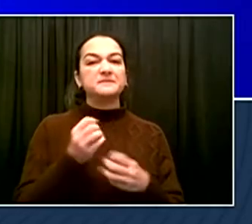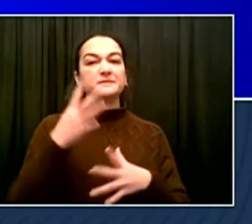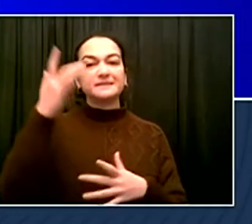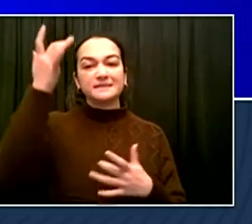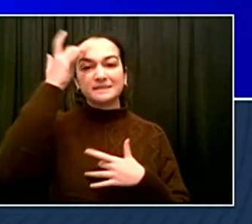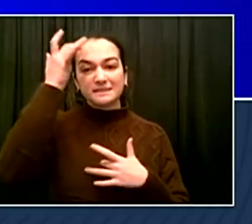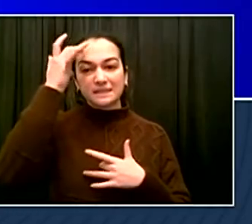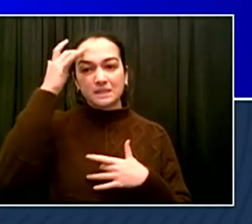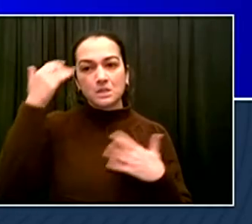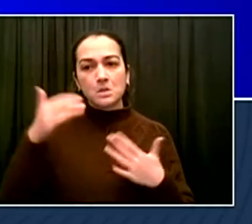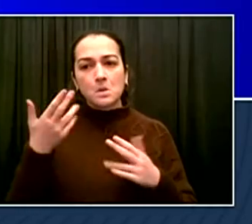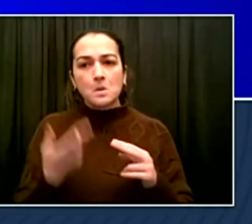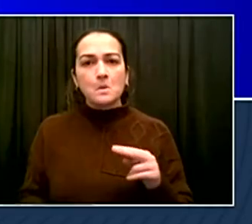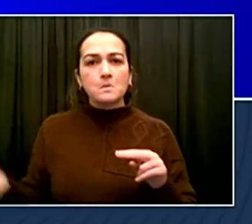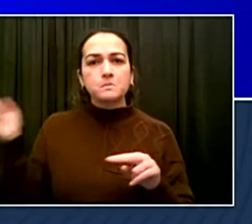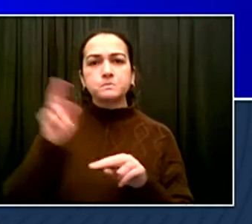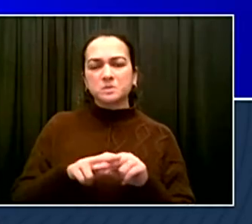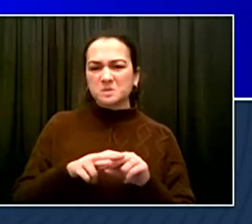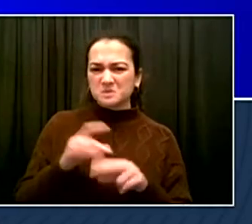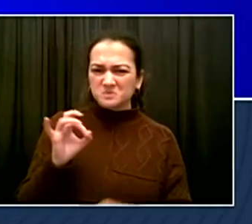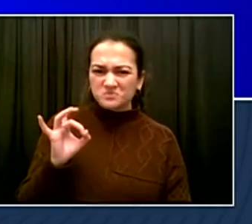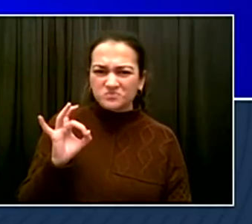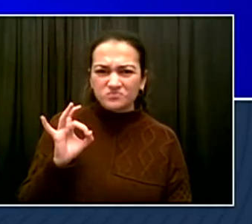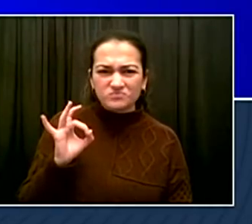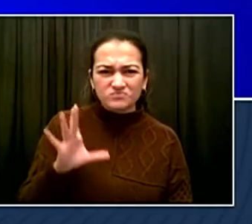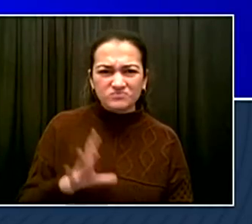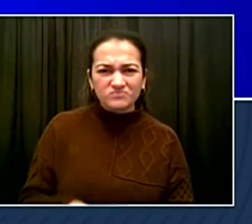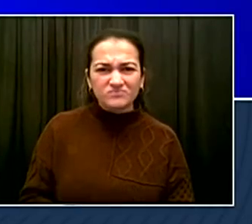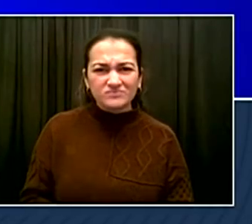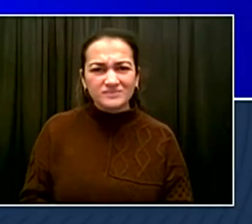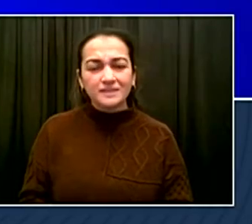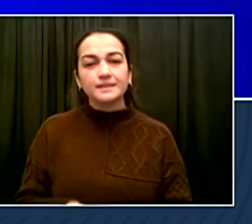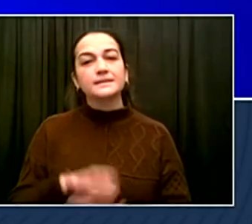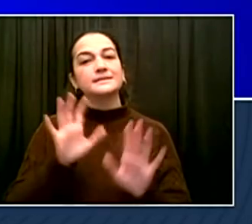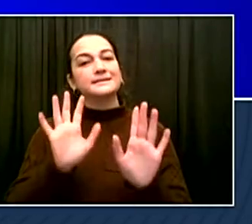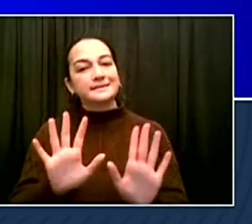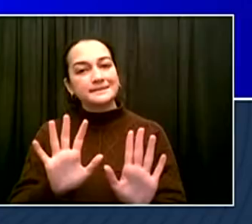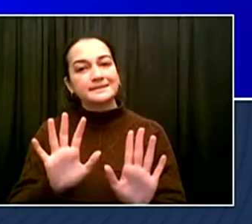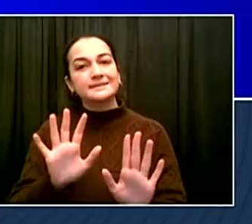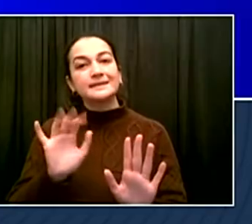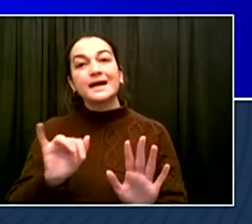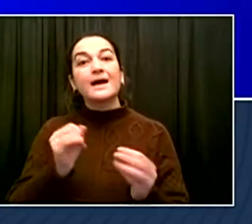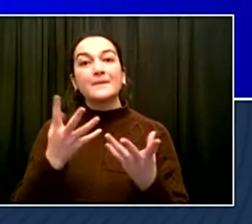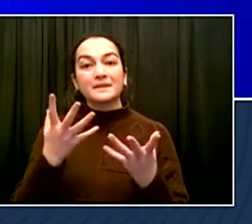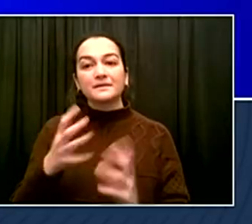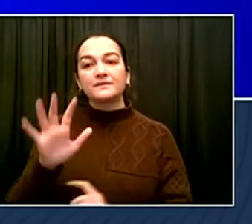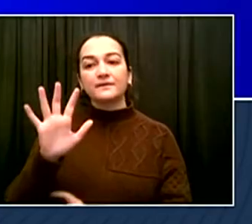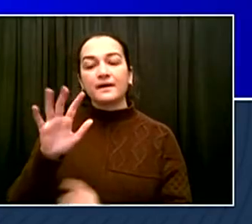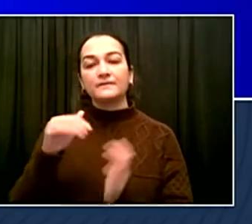THEN, HERE, CASES, NEW REPORTED